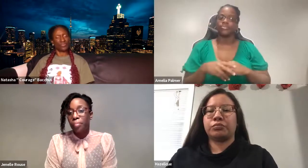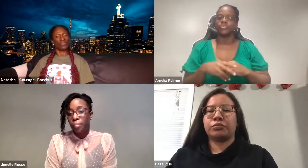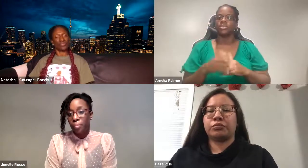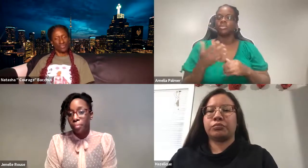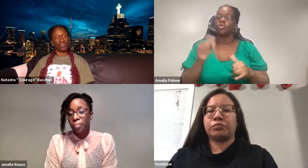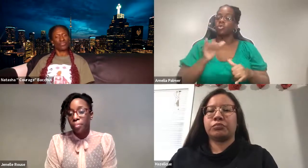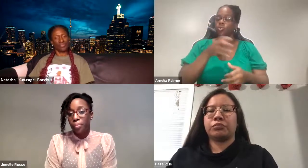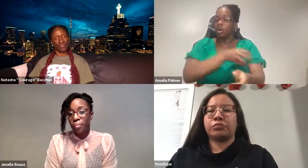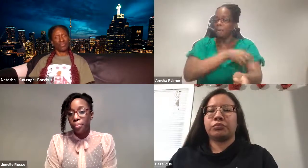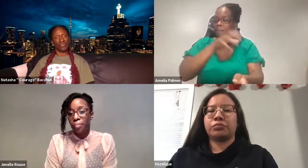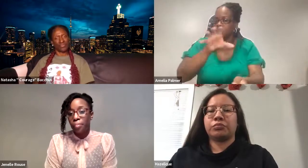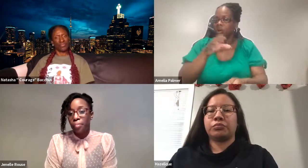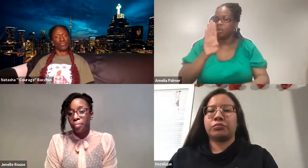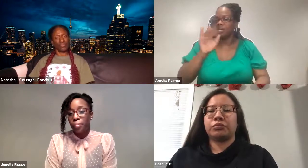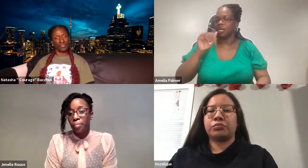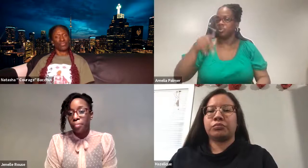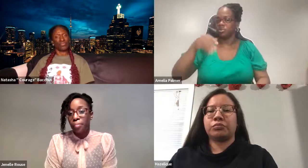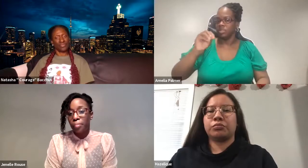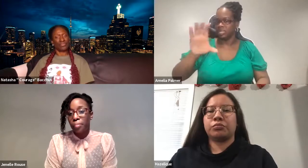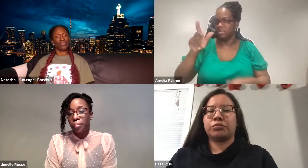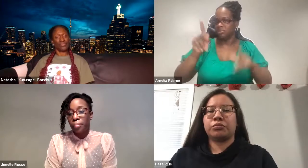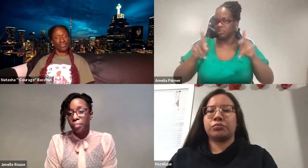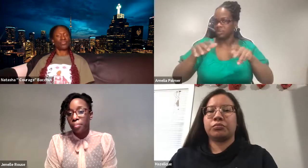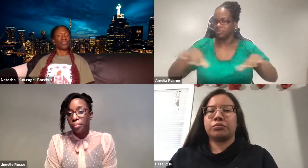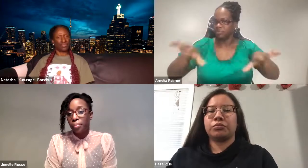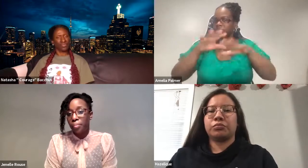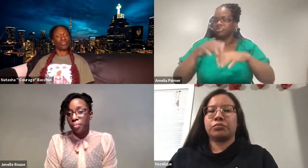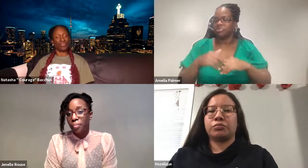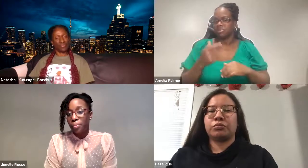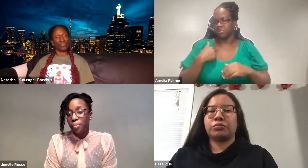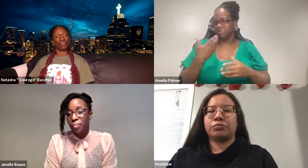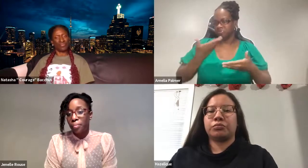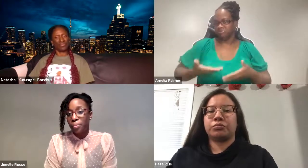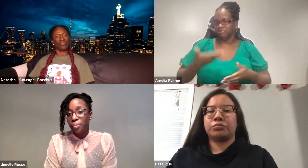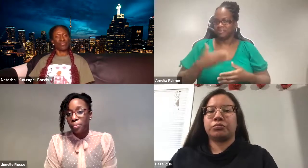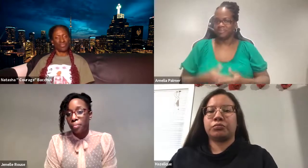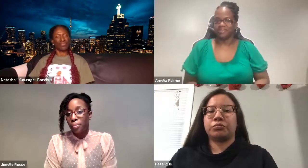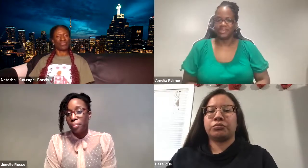canada we've had no exposure to growing up and so i really wanted to empower IBPOC people here in